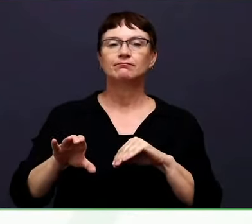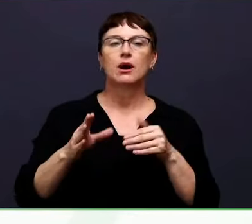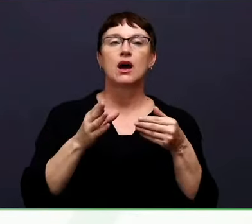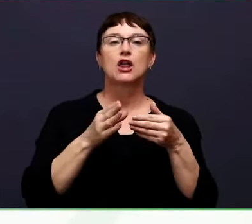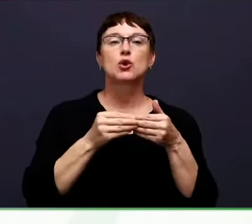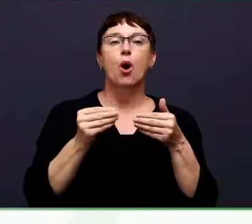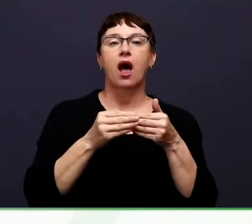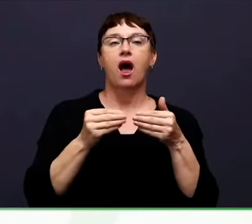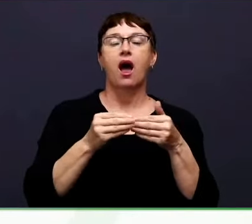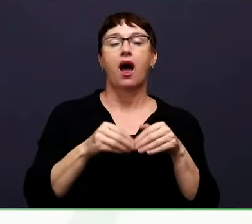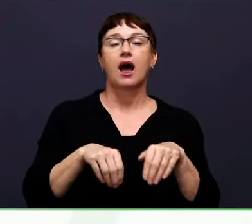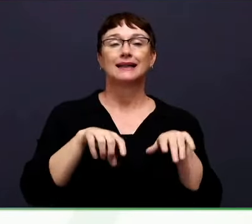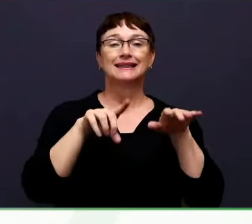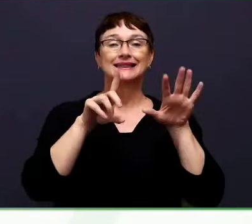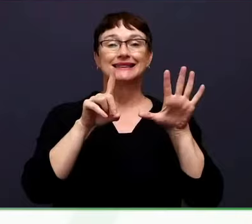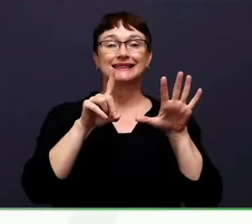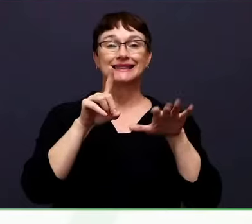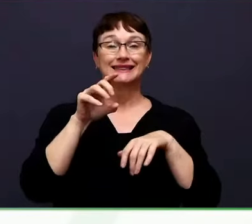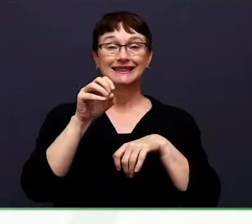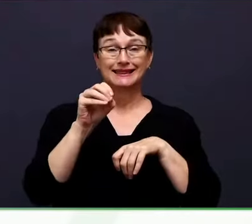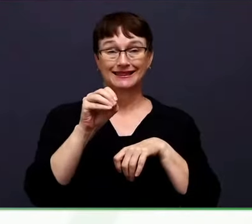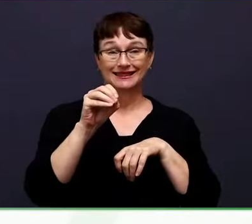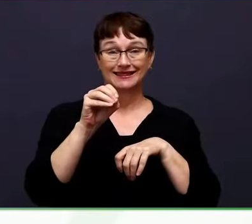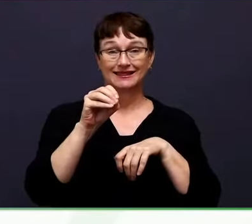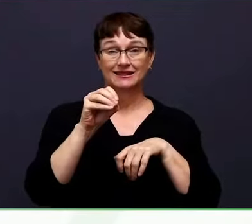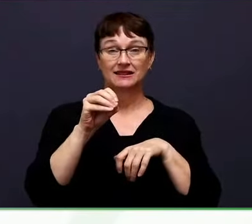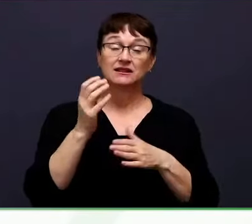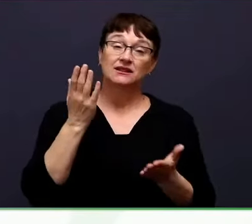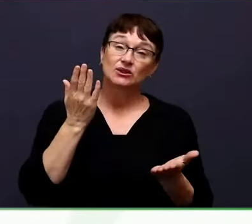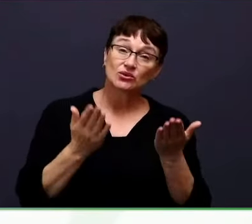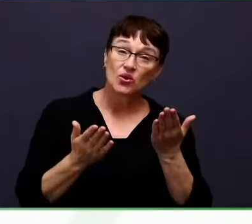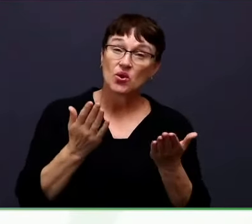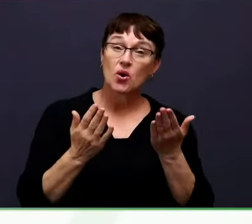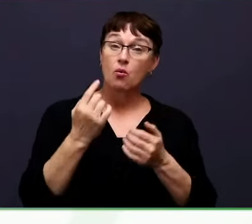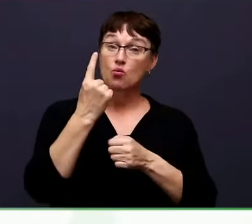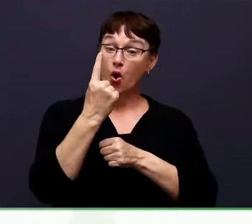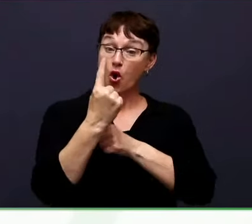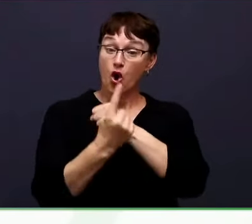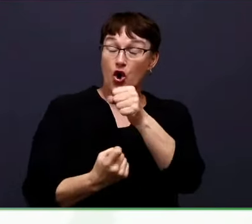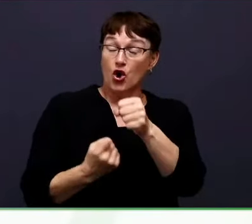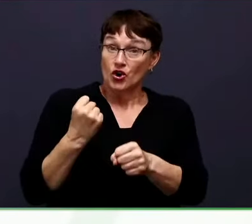successfully reintegrate one person. Out of the institution.